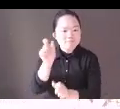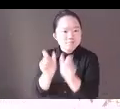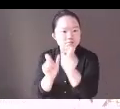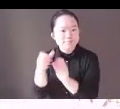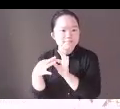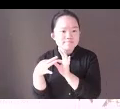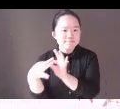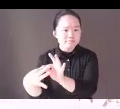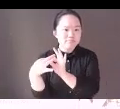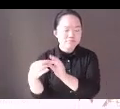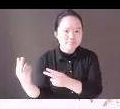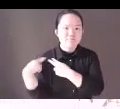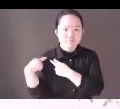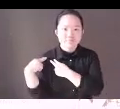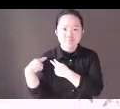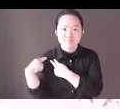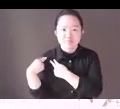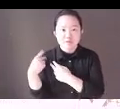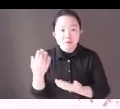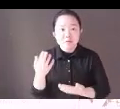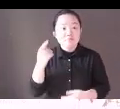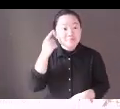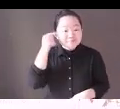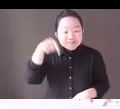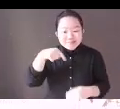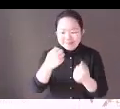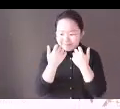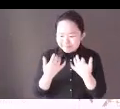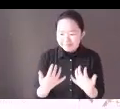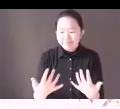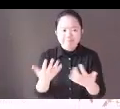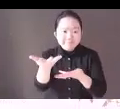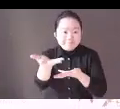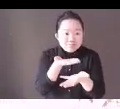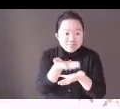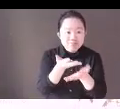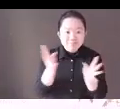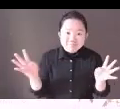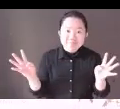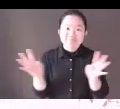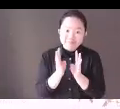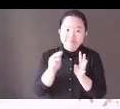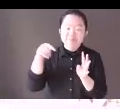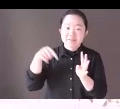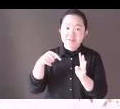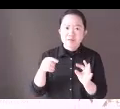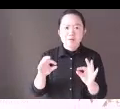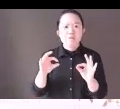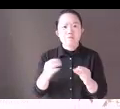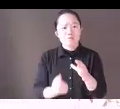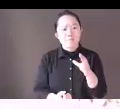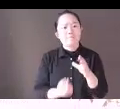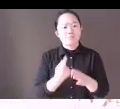opportunity to to start that and especially learn more and I hope that today's sessions